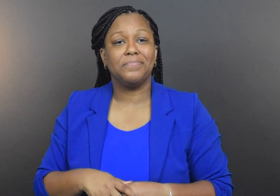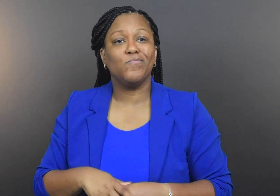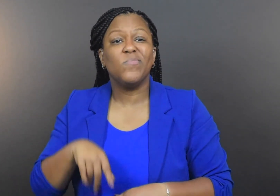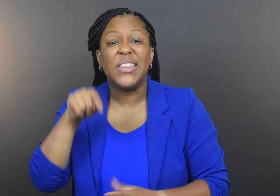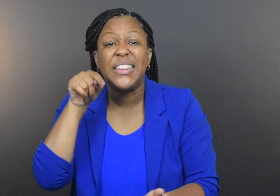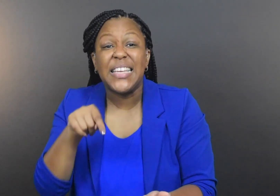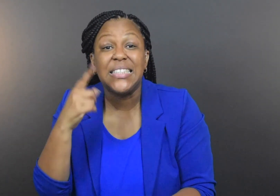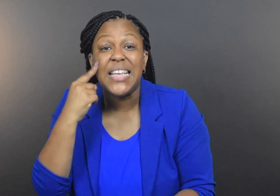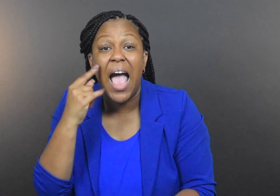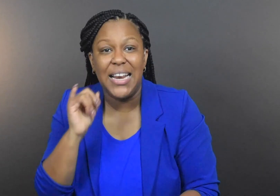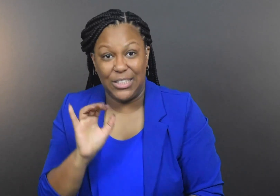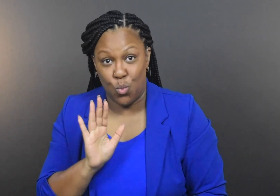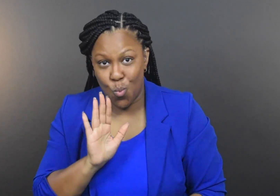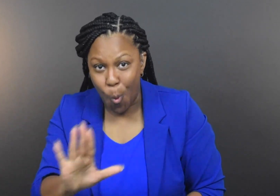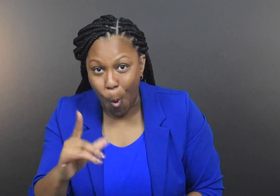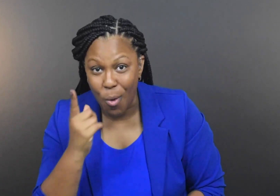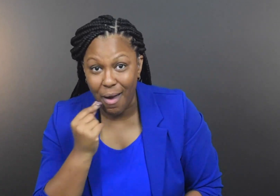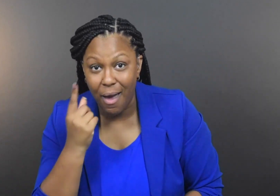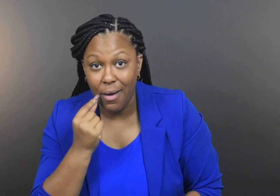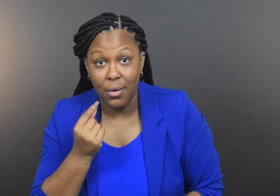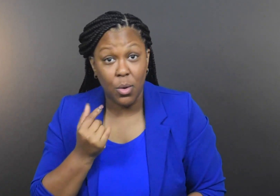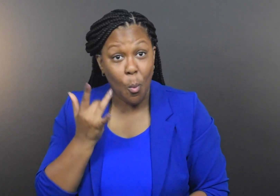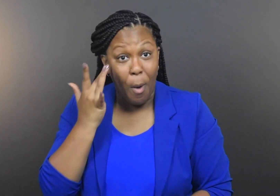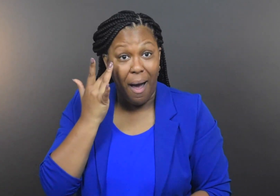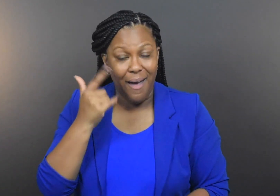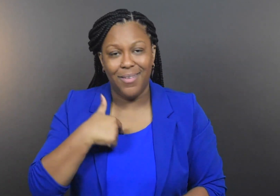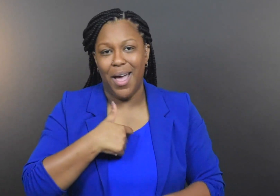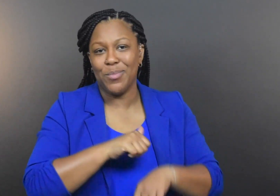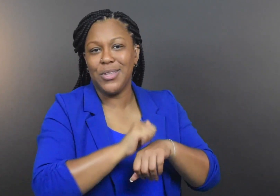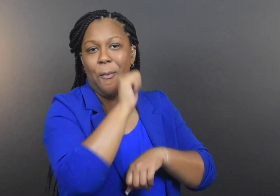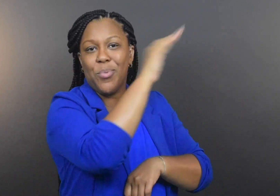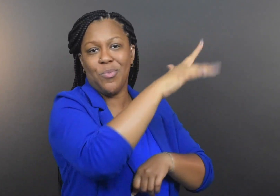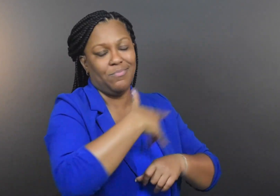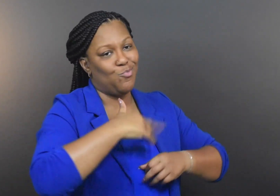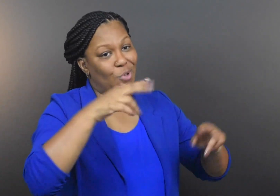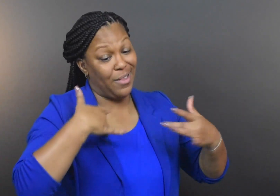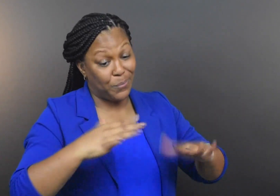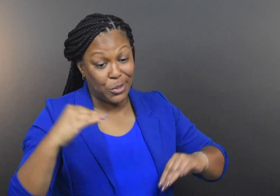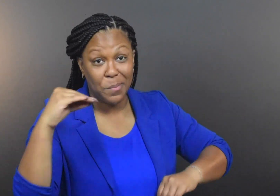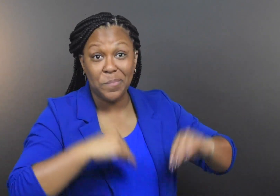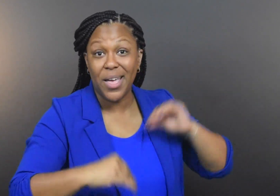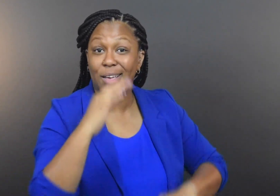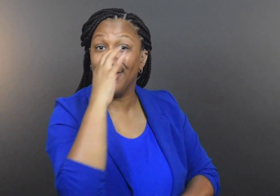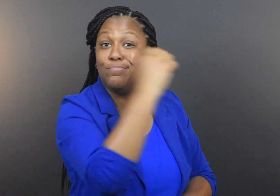“This cat is your cat because I’m going to deploy. I’m ready; I’m packed.”